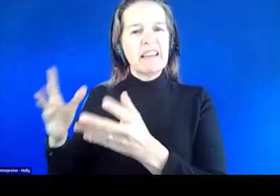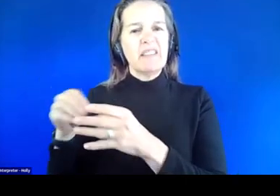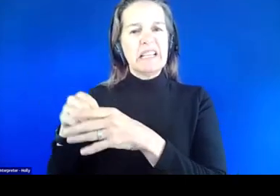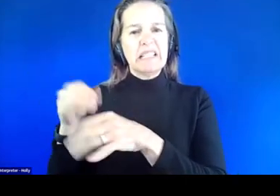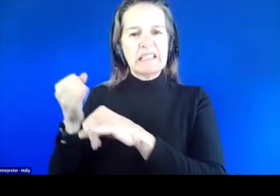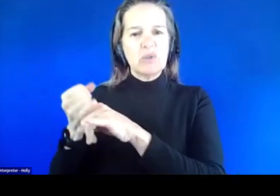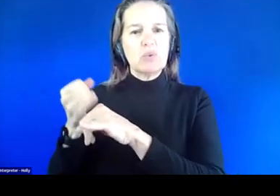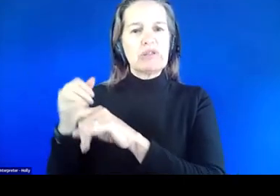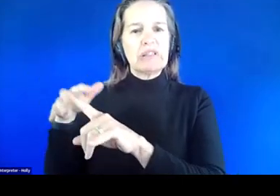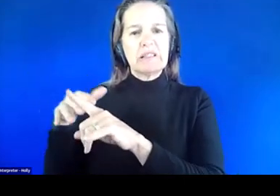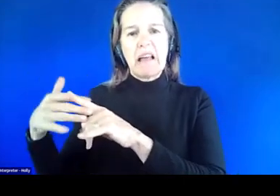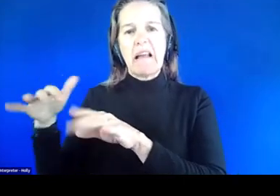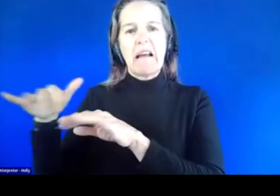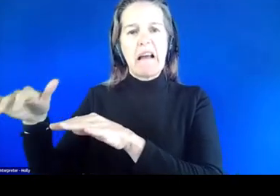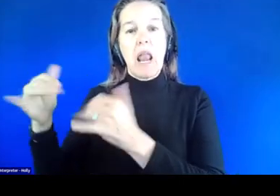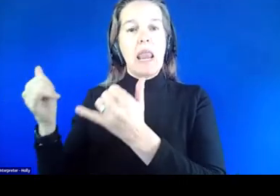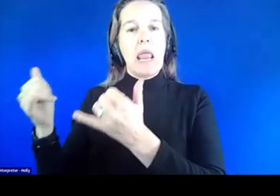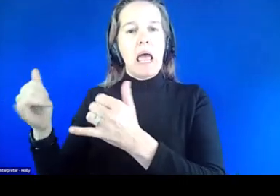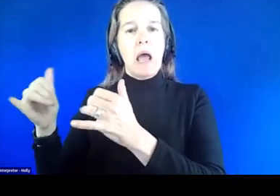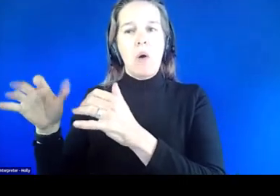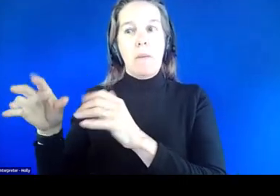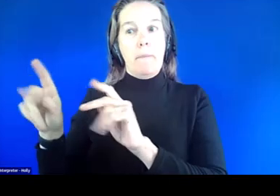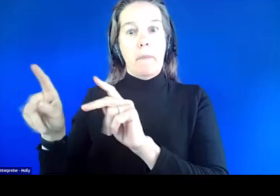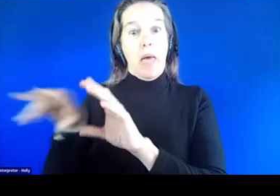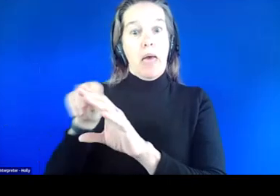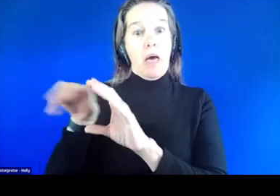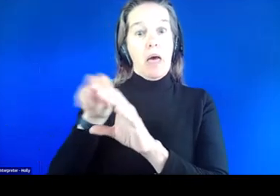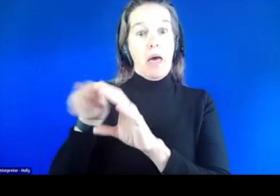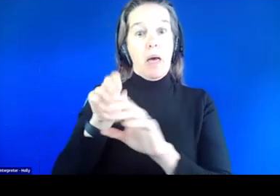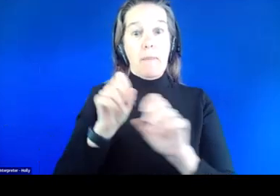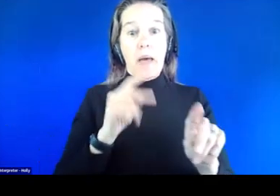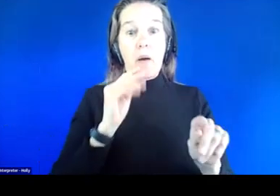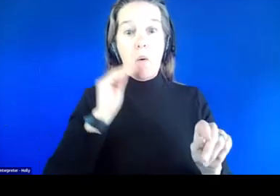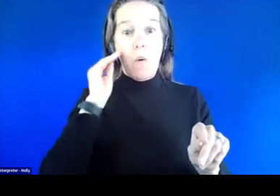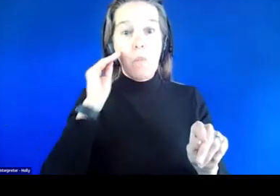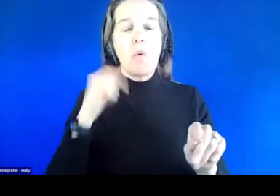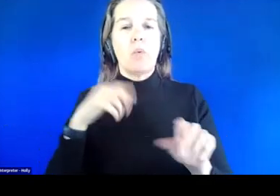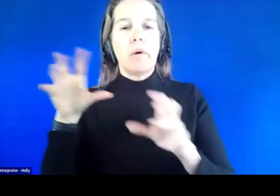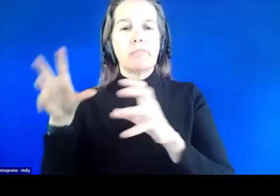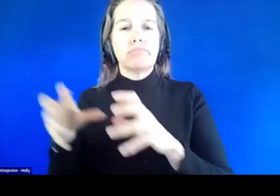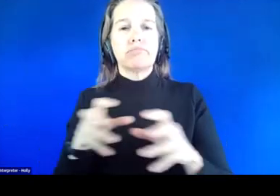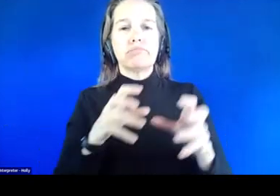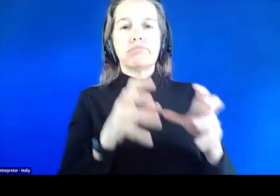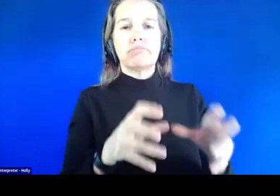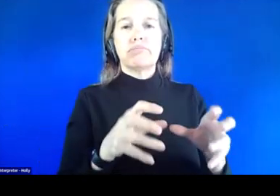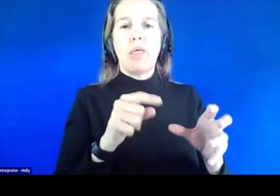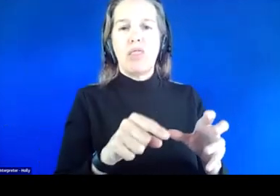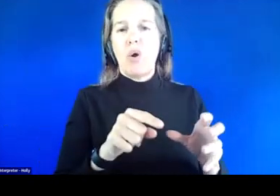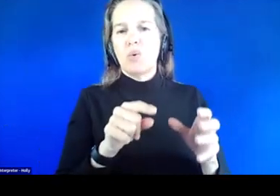community based services, which helps not only to improve autonomy and choice for people with